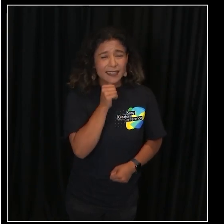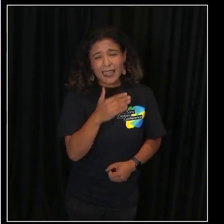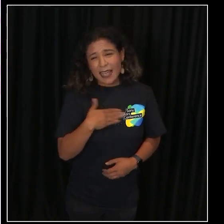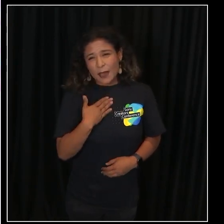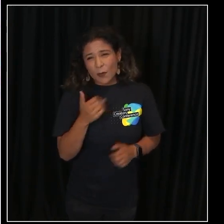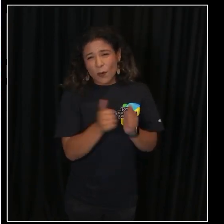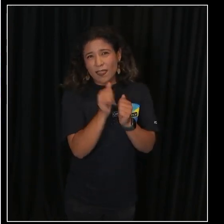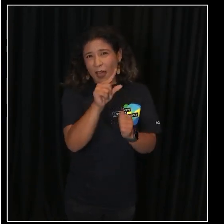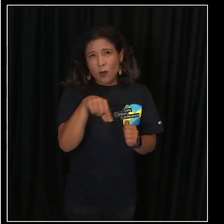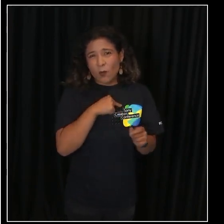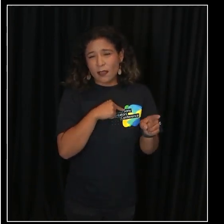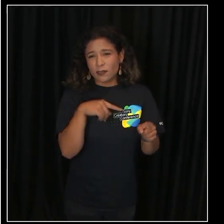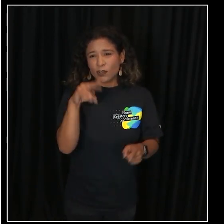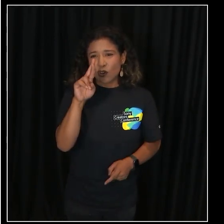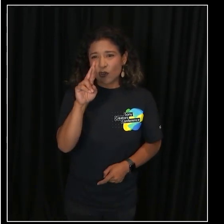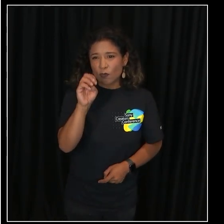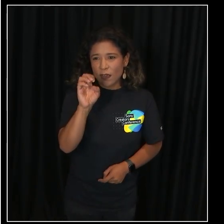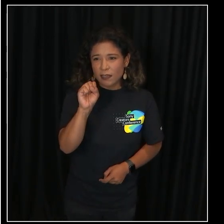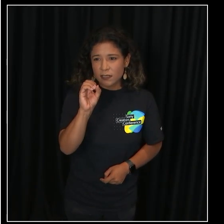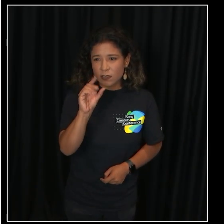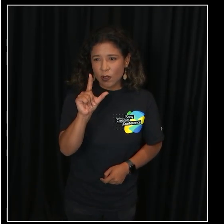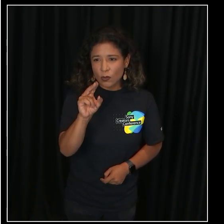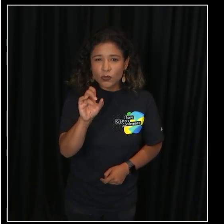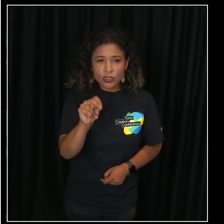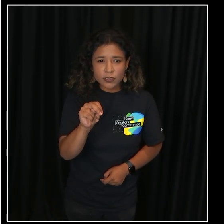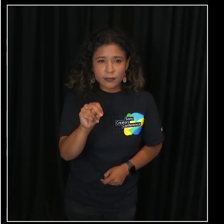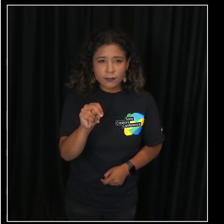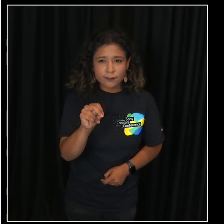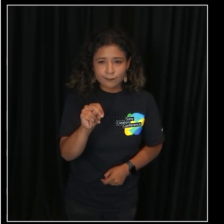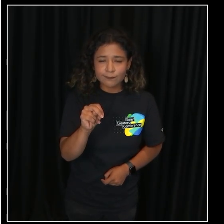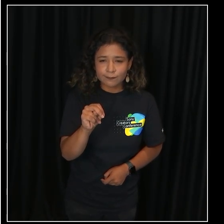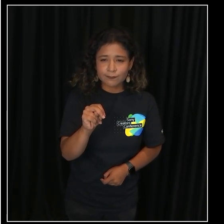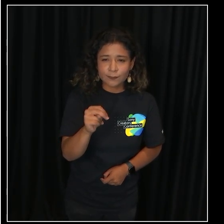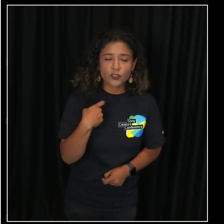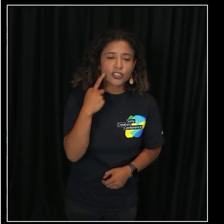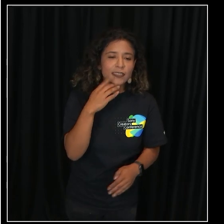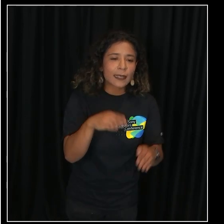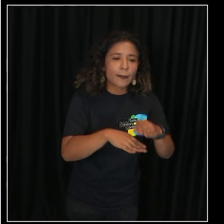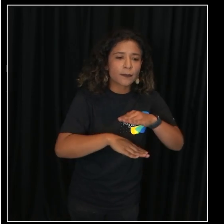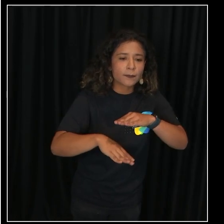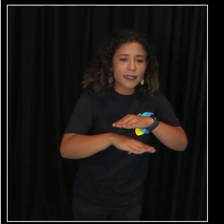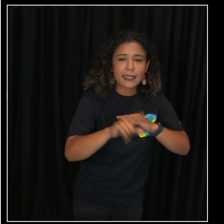We tried to actually refine it in image space, so we just did like a basic L2 loss where we move